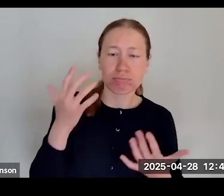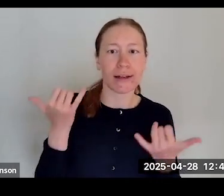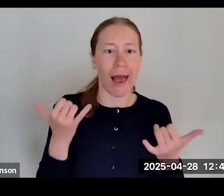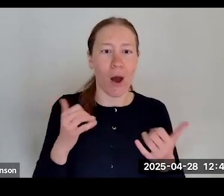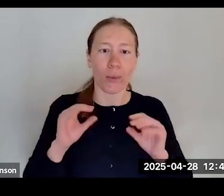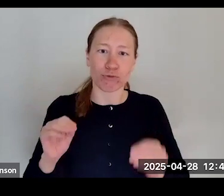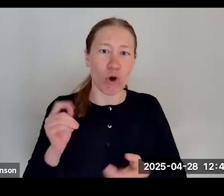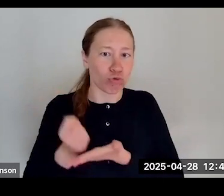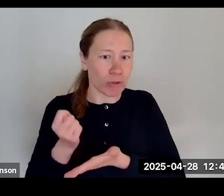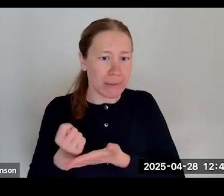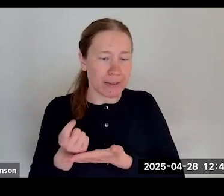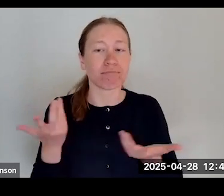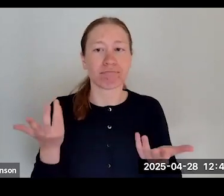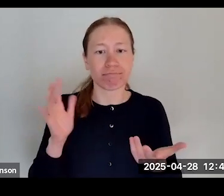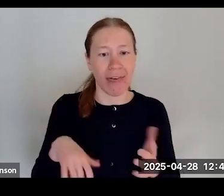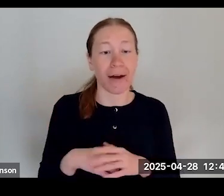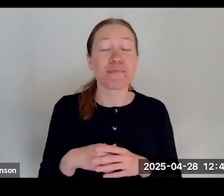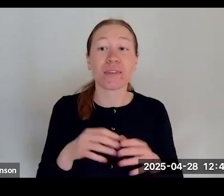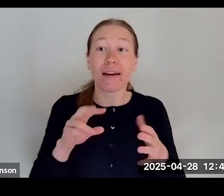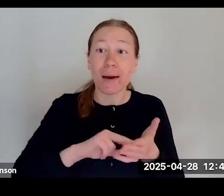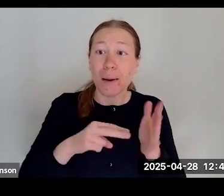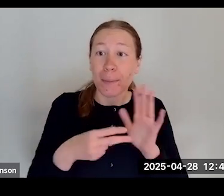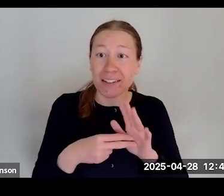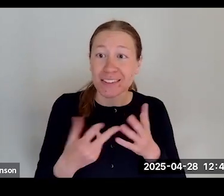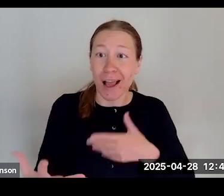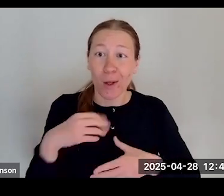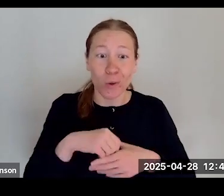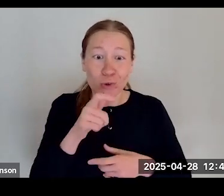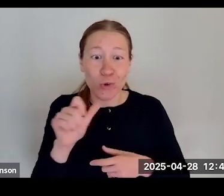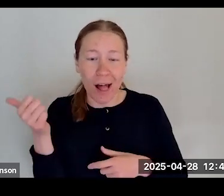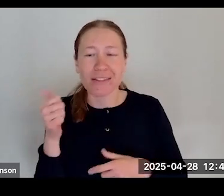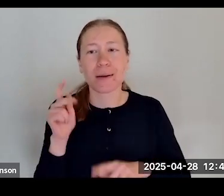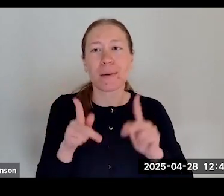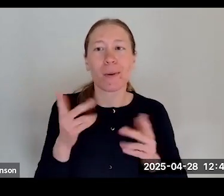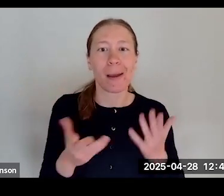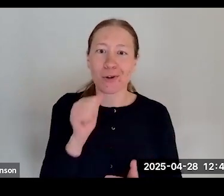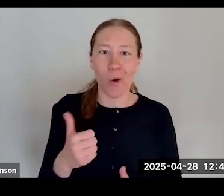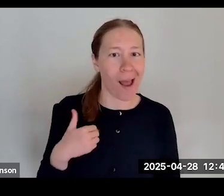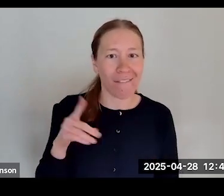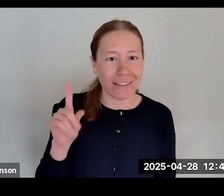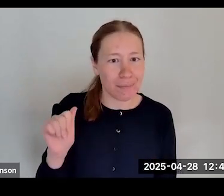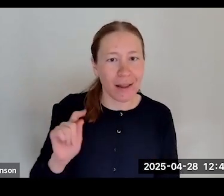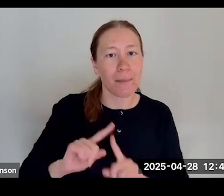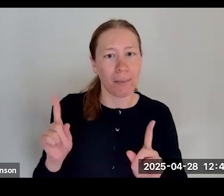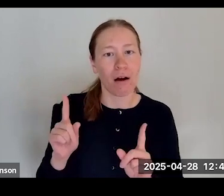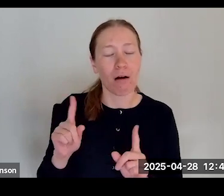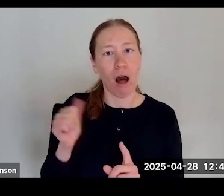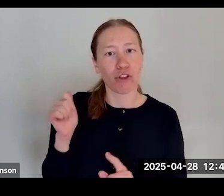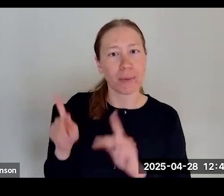This definition of disability also includes individuals who don't have a disability but are regarded as such. An example of this is if somebody is assumed